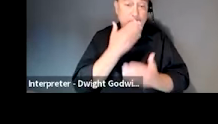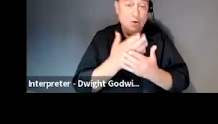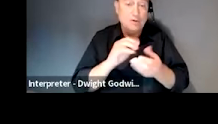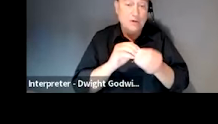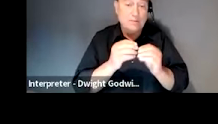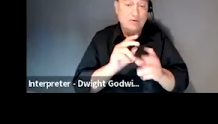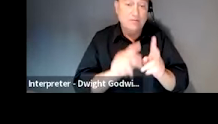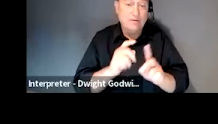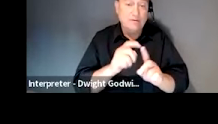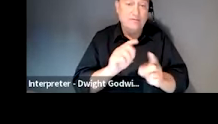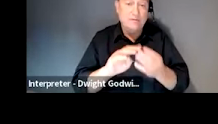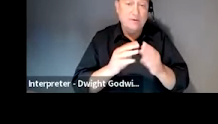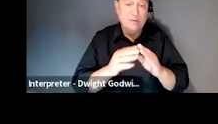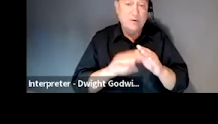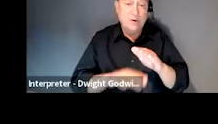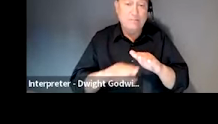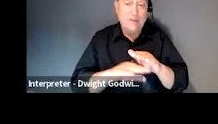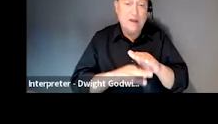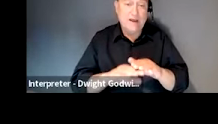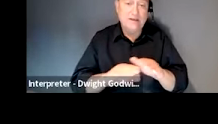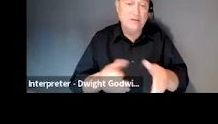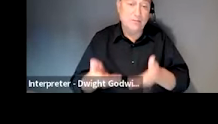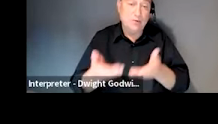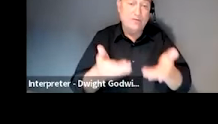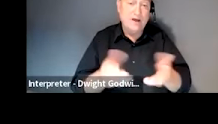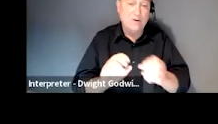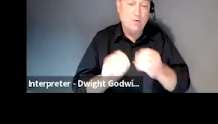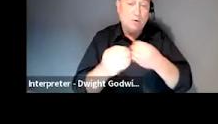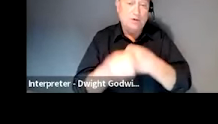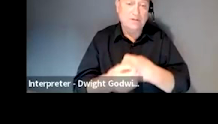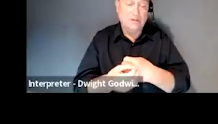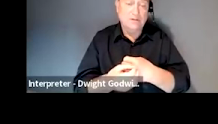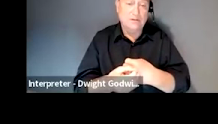from community based provider organizations, public health,